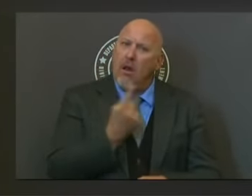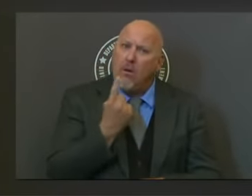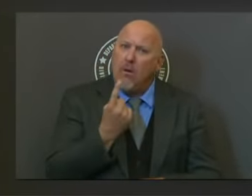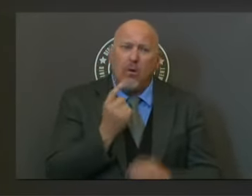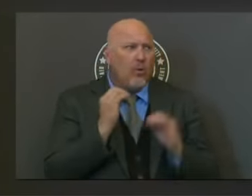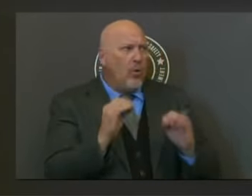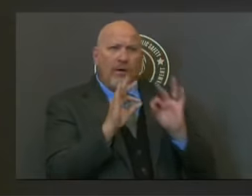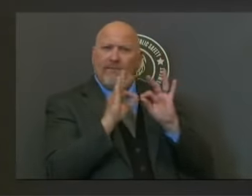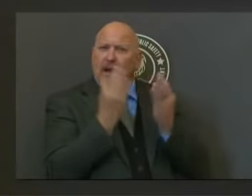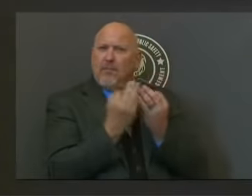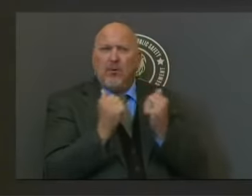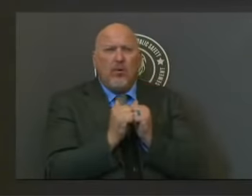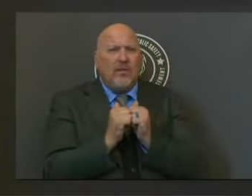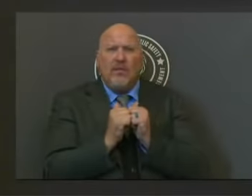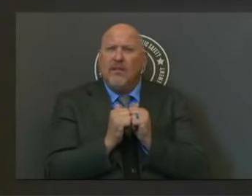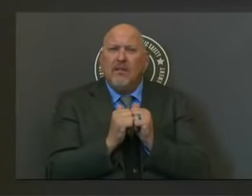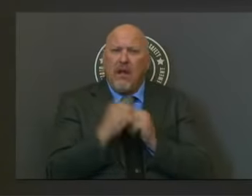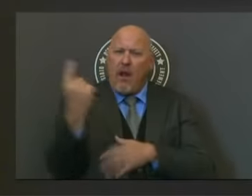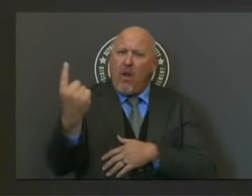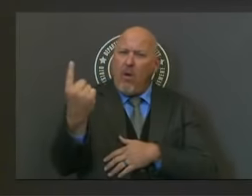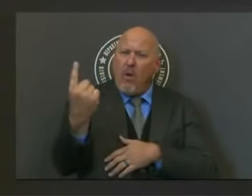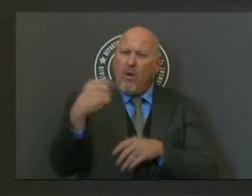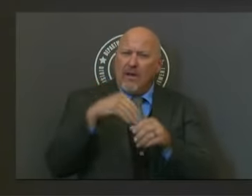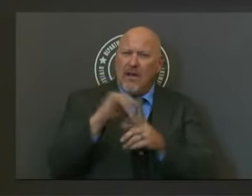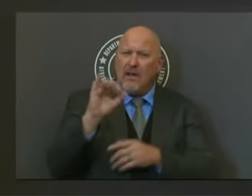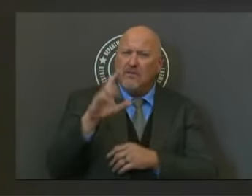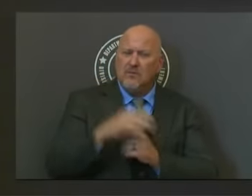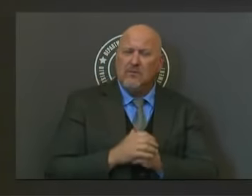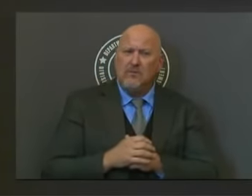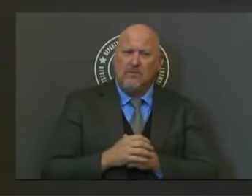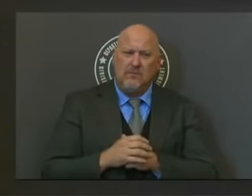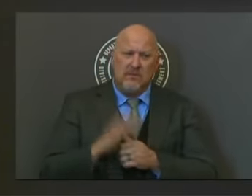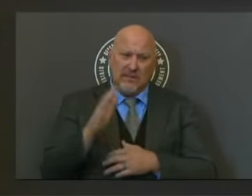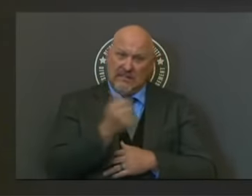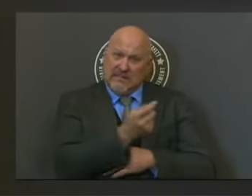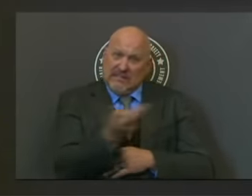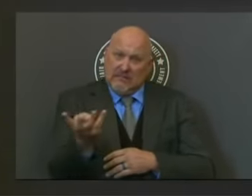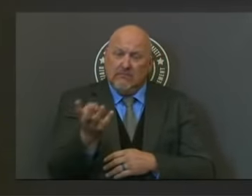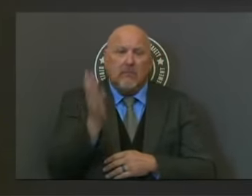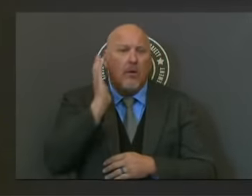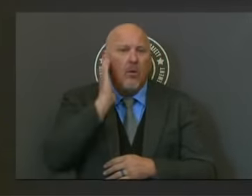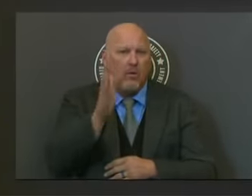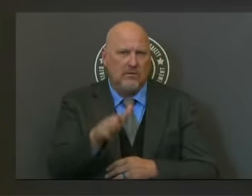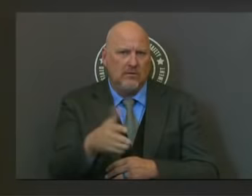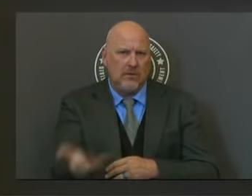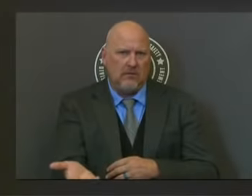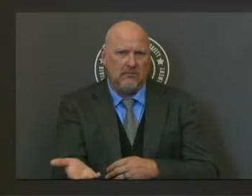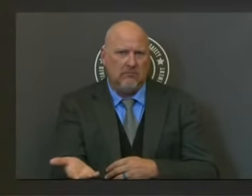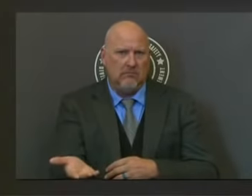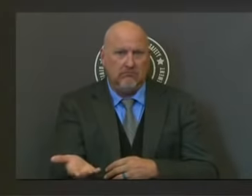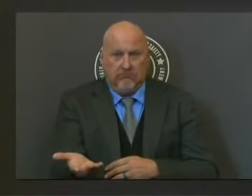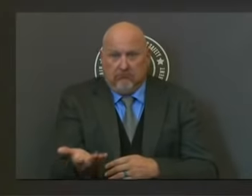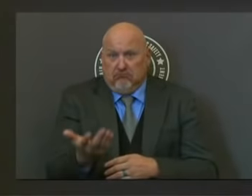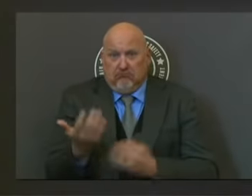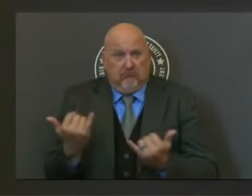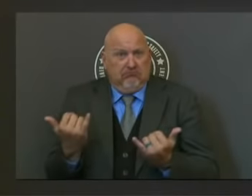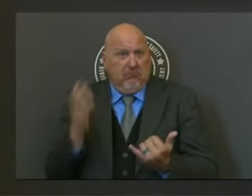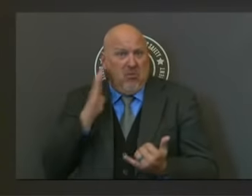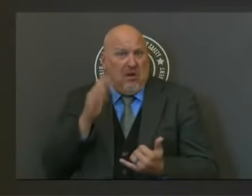won't make it on in some will make it and be left